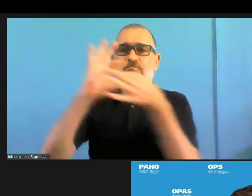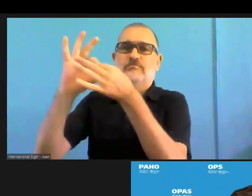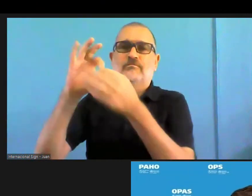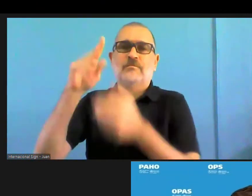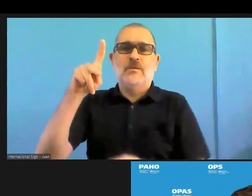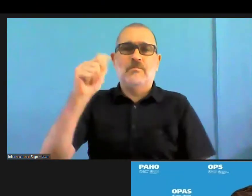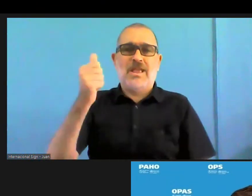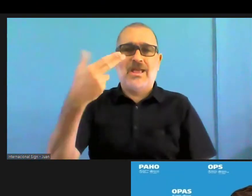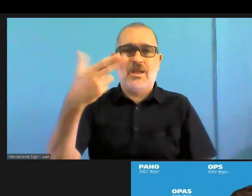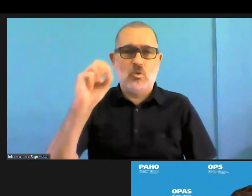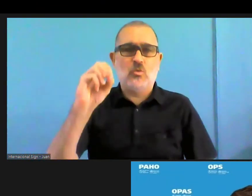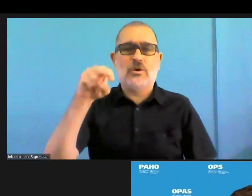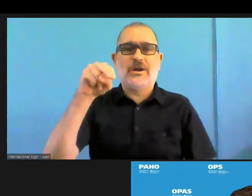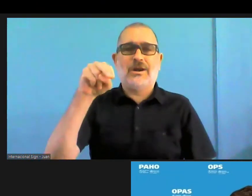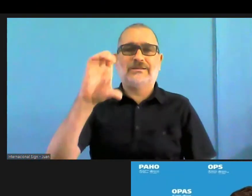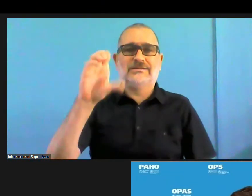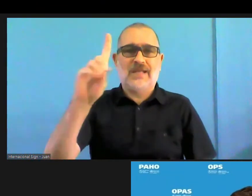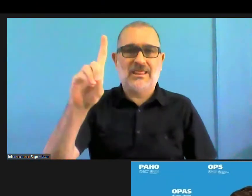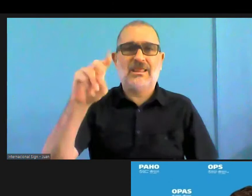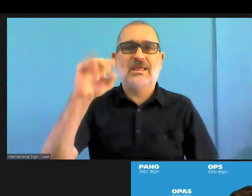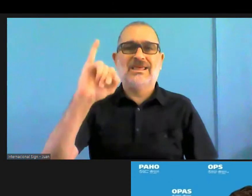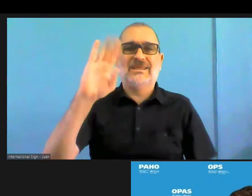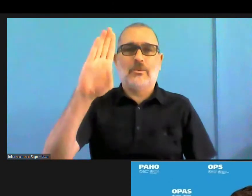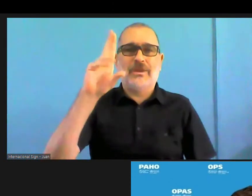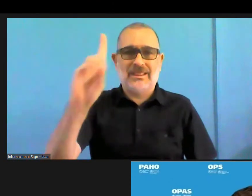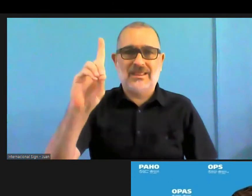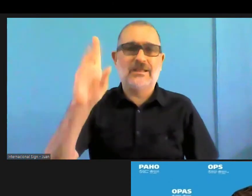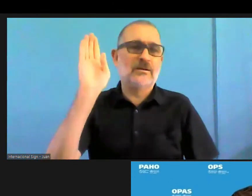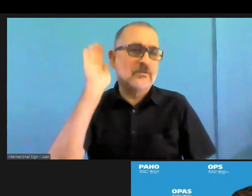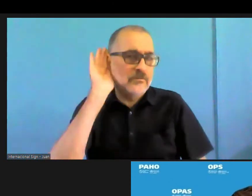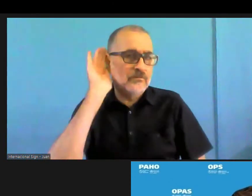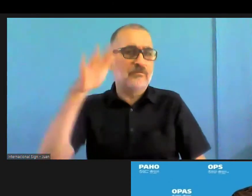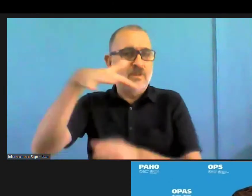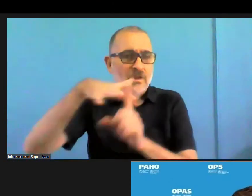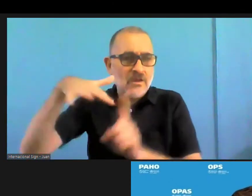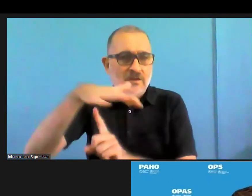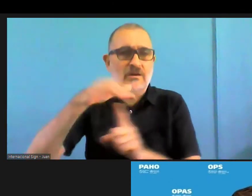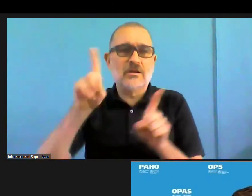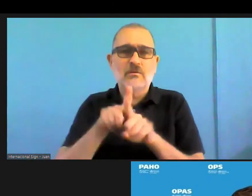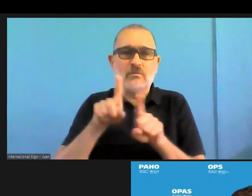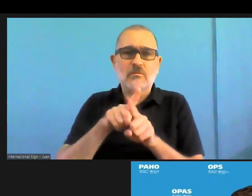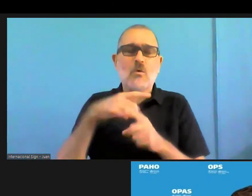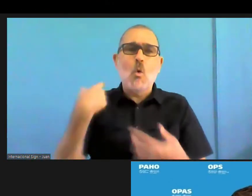Paraguay and Jamaica. So we now conclude with a final commentary from PAHO's health systems and